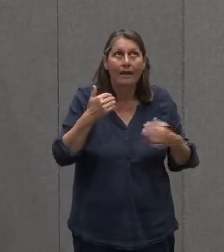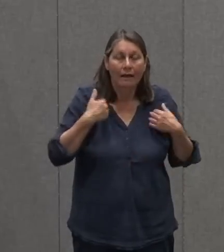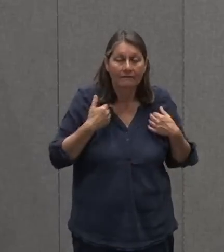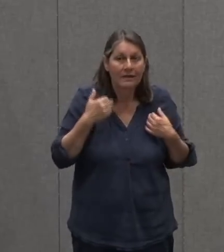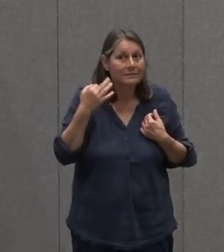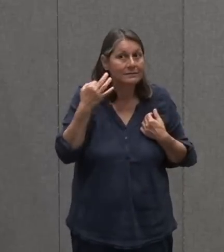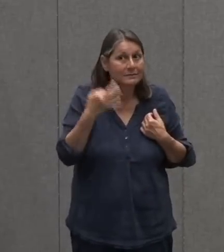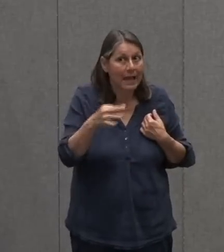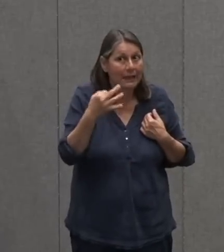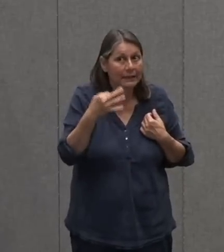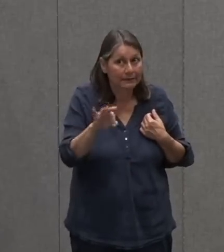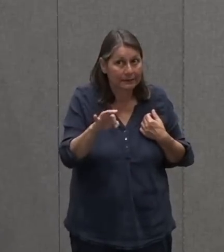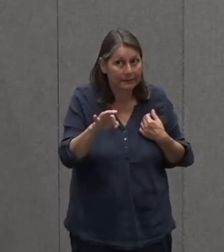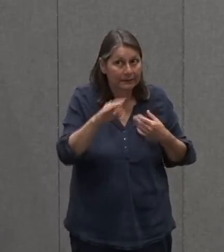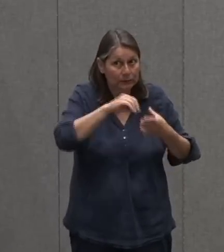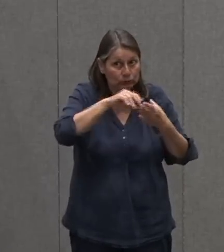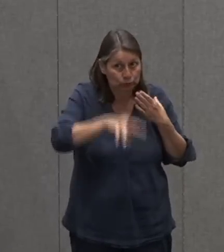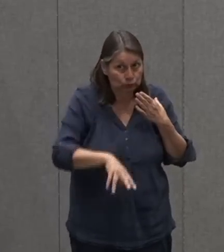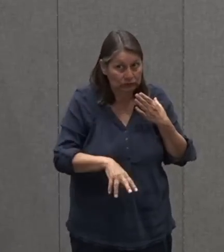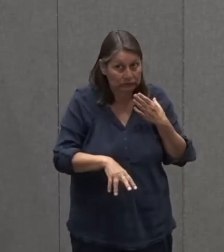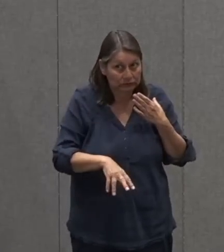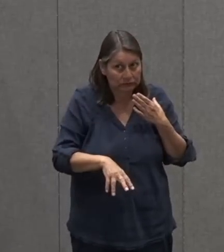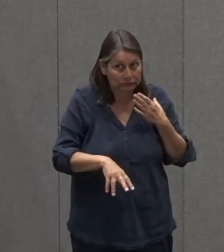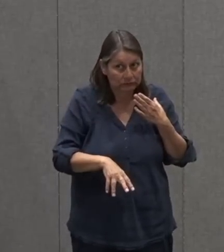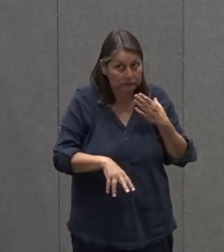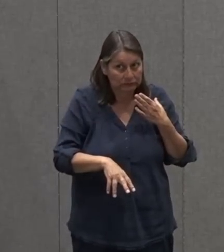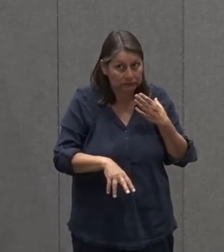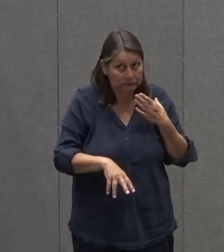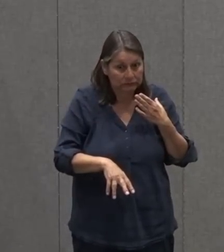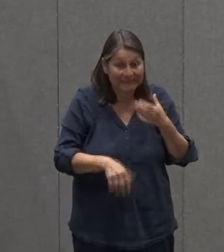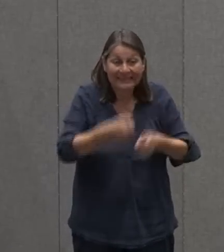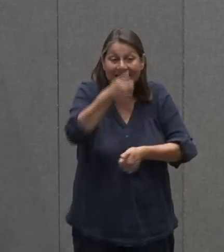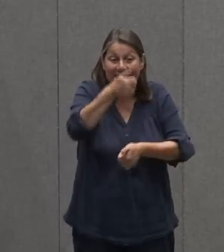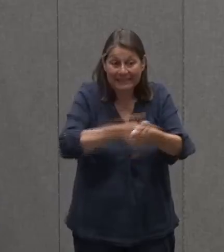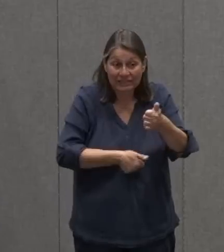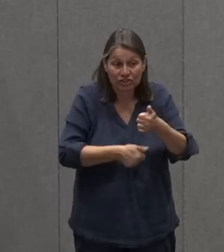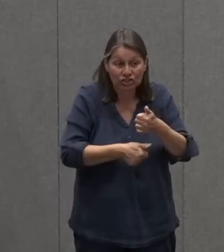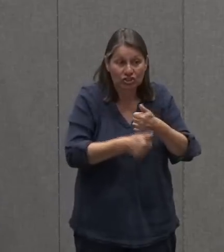and I wanna give them each three stickers.